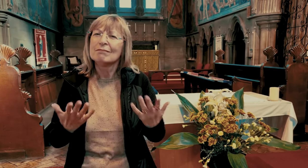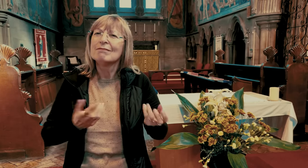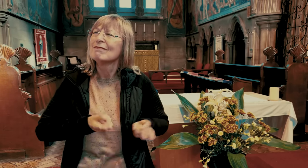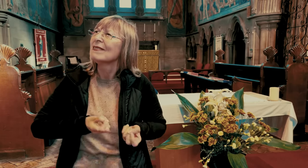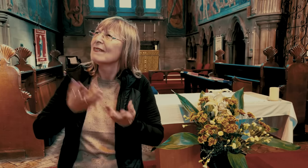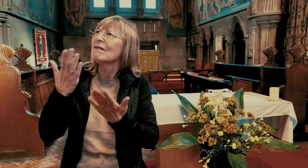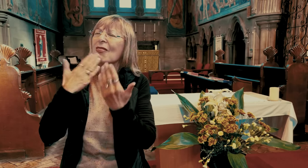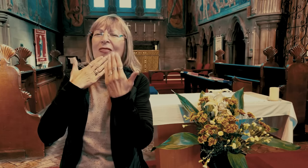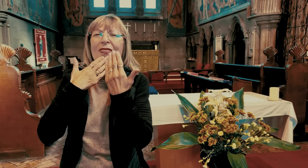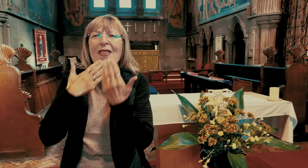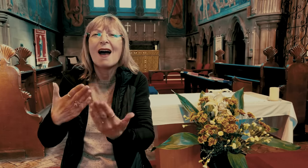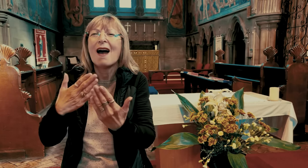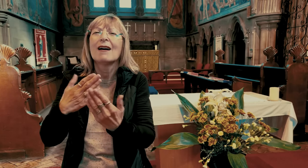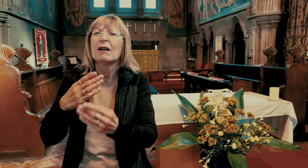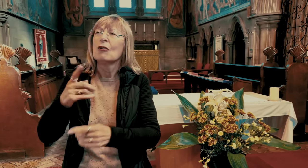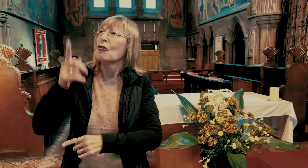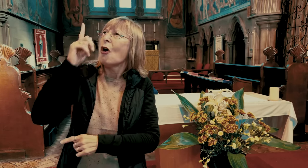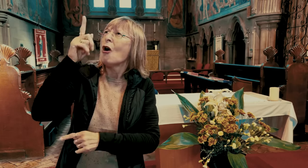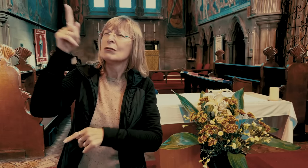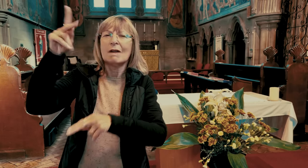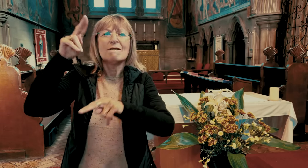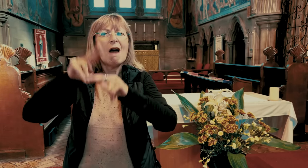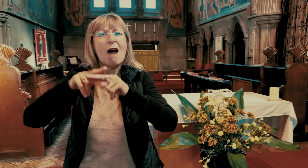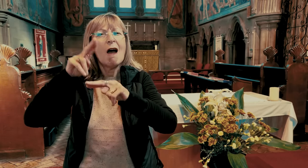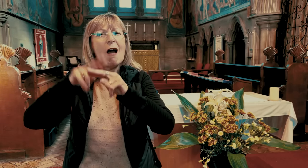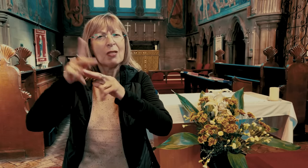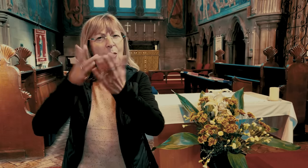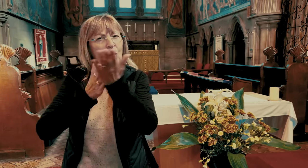giving thanks to God the Father through him.